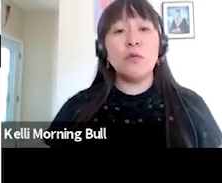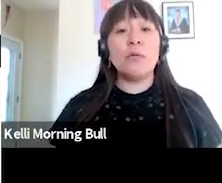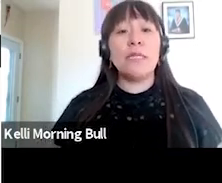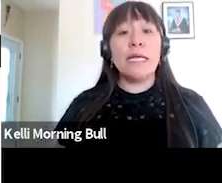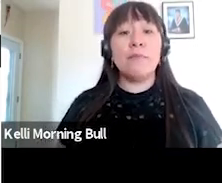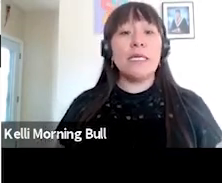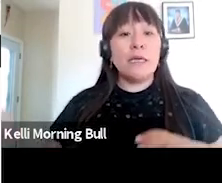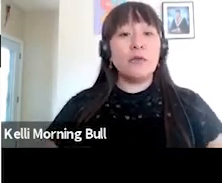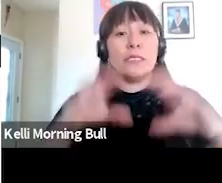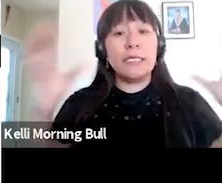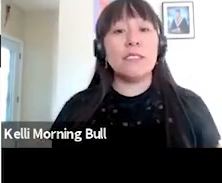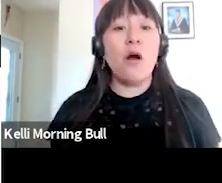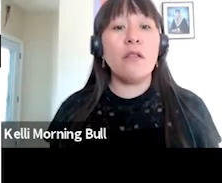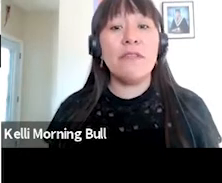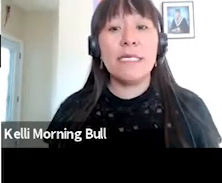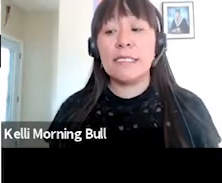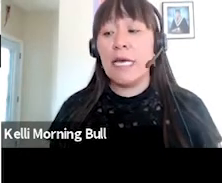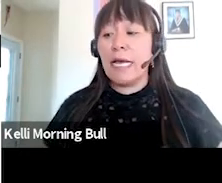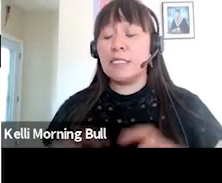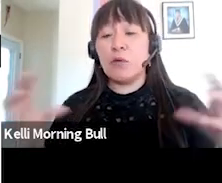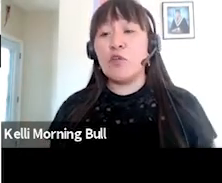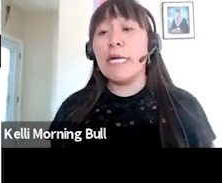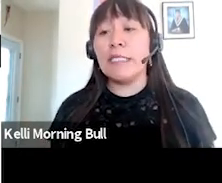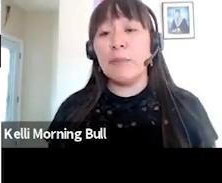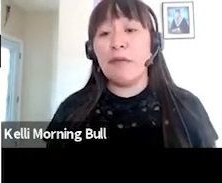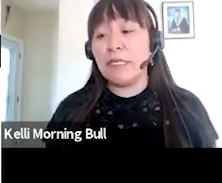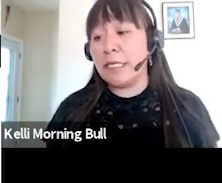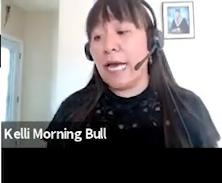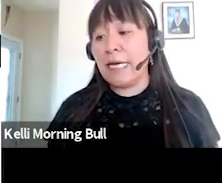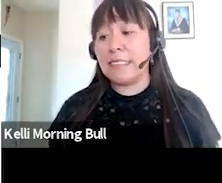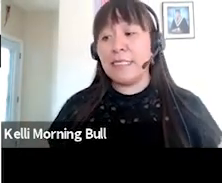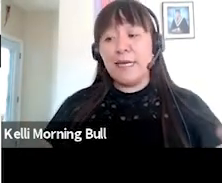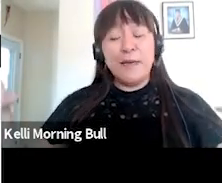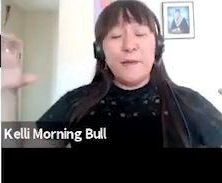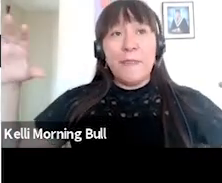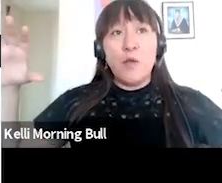who would then be included into all of this. And so, we're trying to keep everything as you know,